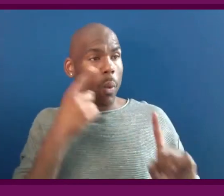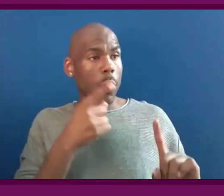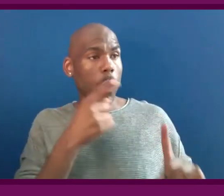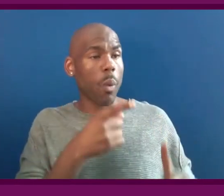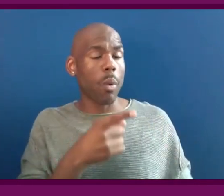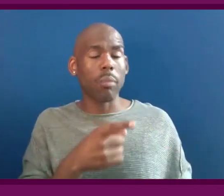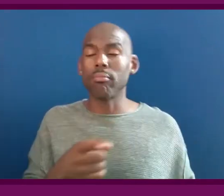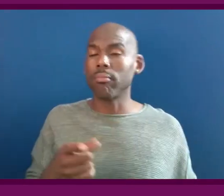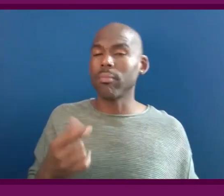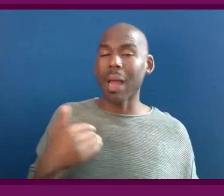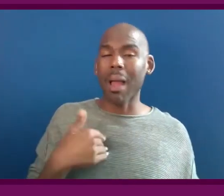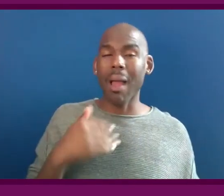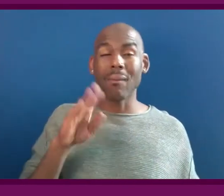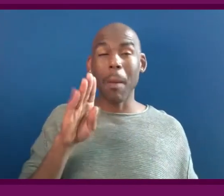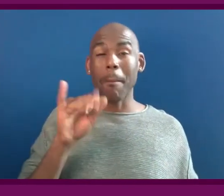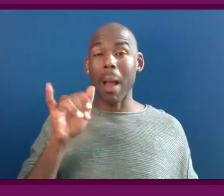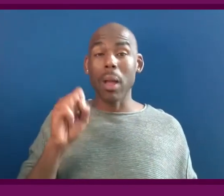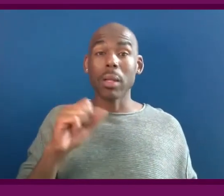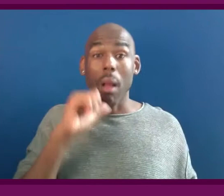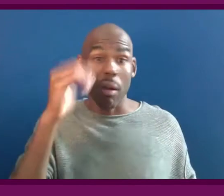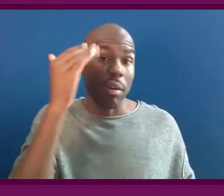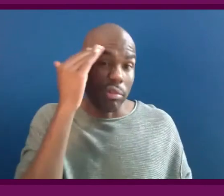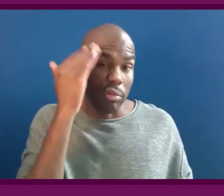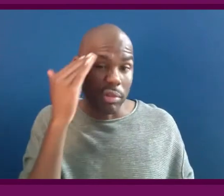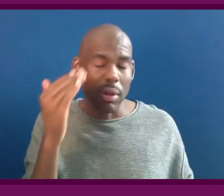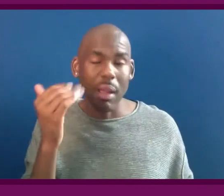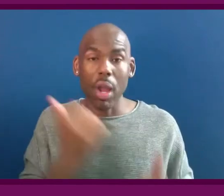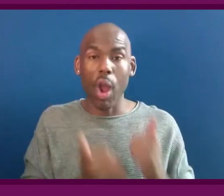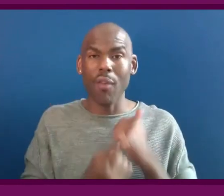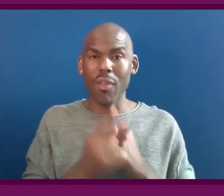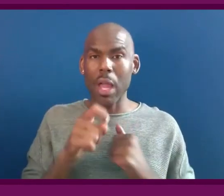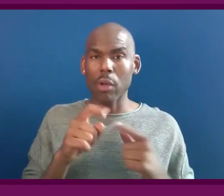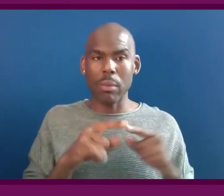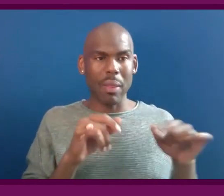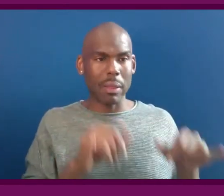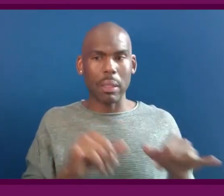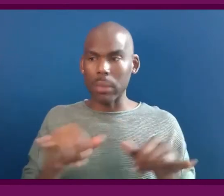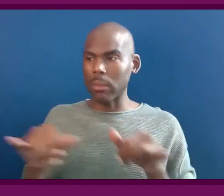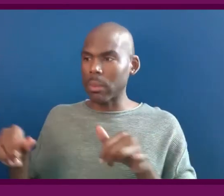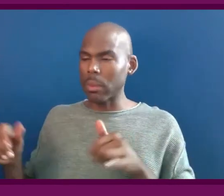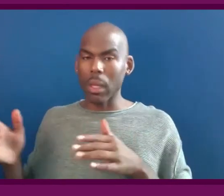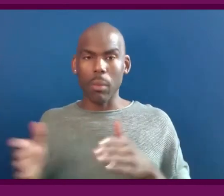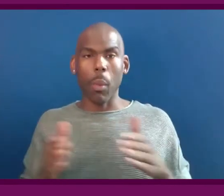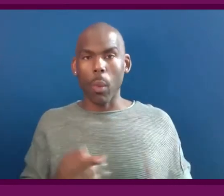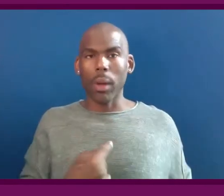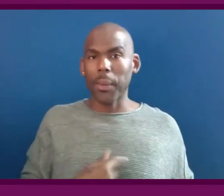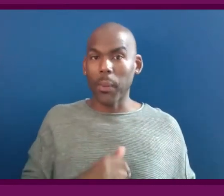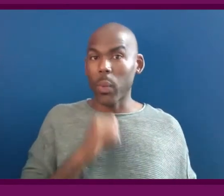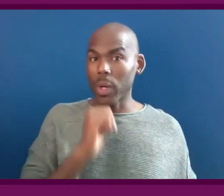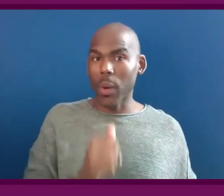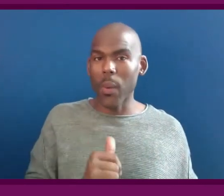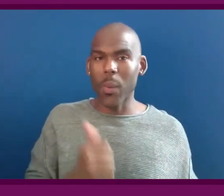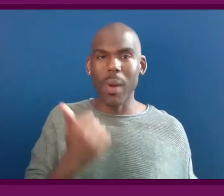There becomes an unconscious bias in the sense that everybody has to do everything the same way. We don't.